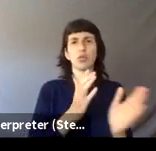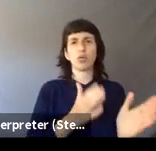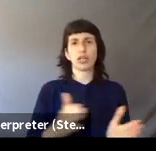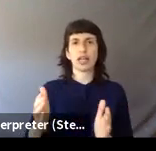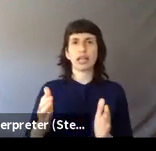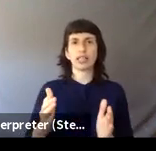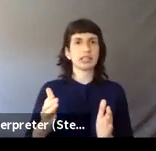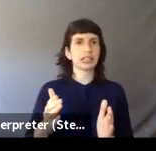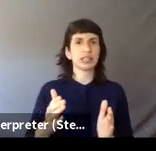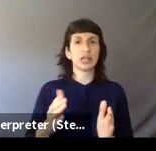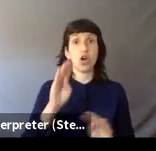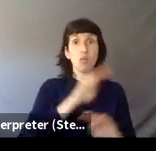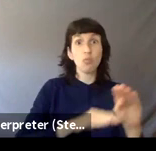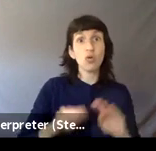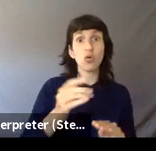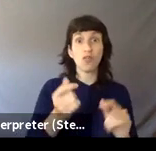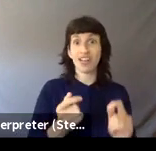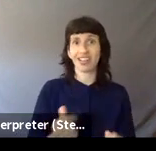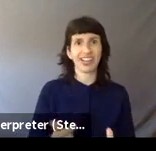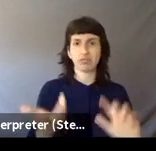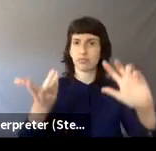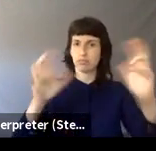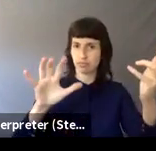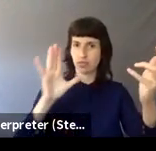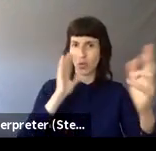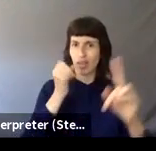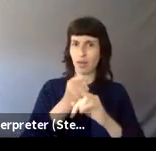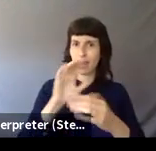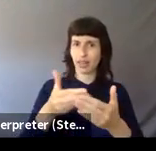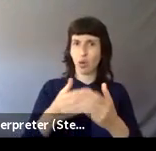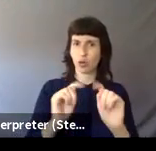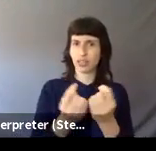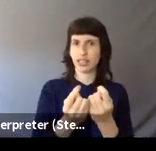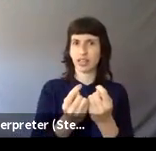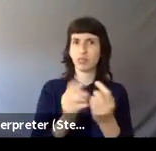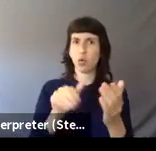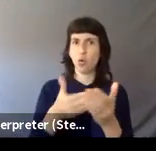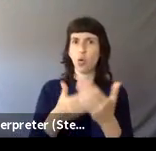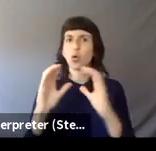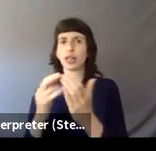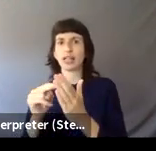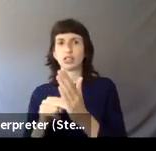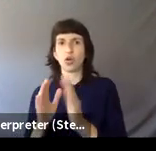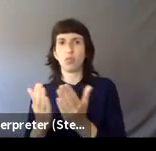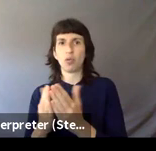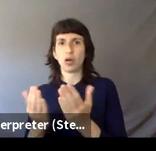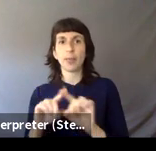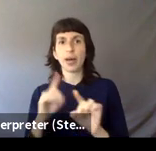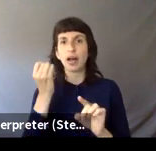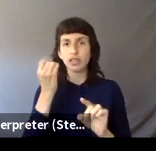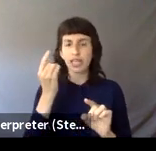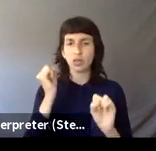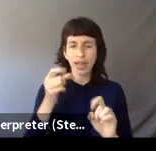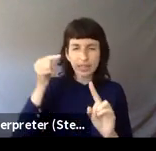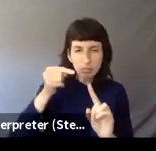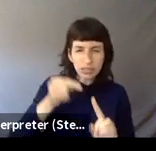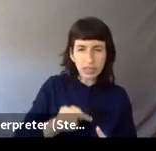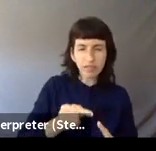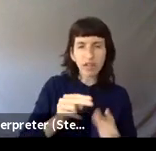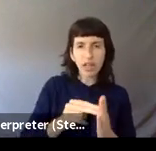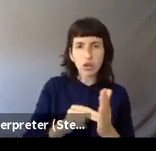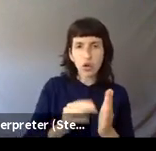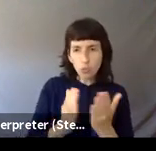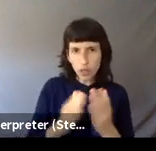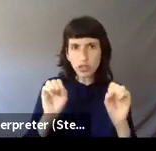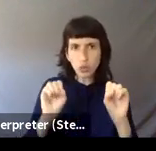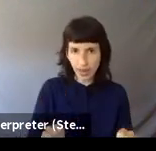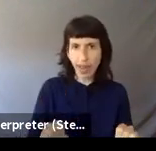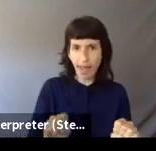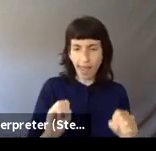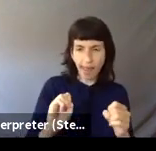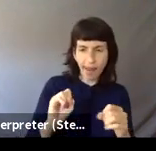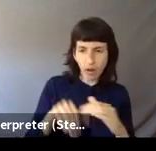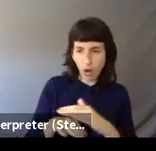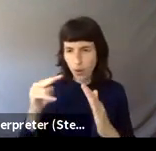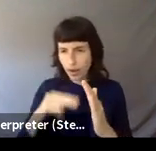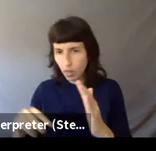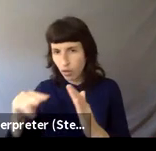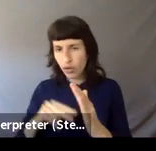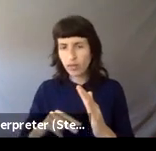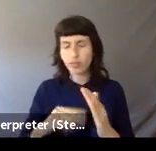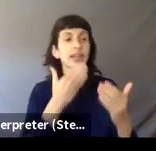in your class gets a notebook, all within the Team. So very important to know you can go in and see and edit specific notebooks and specific tabs in class notebooks, but Teams kind of keeps